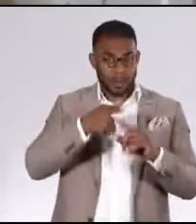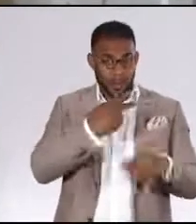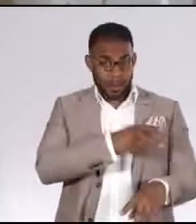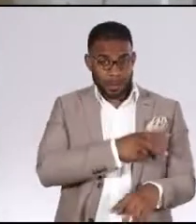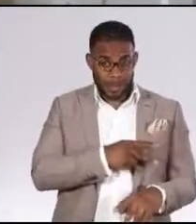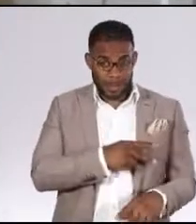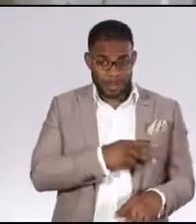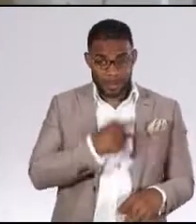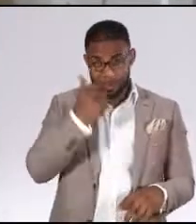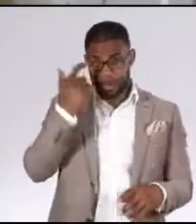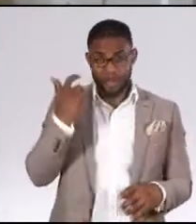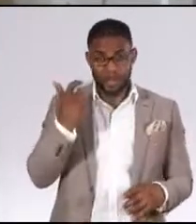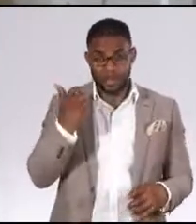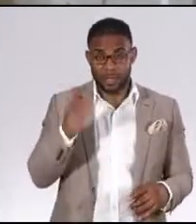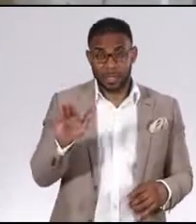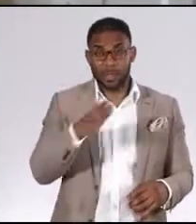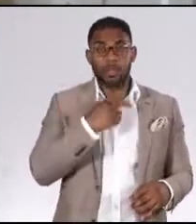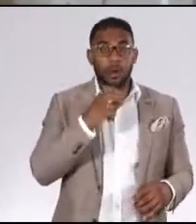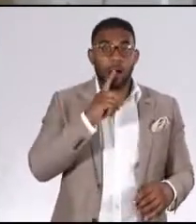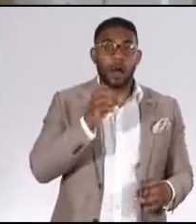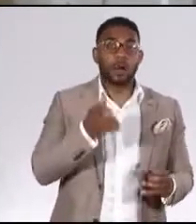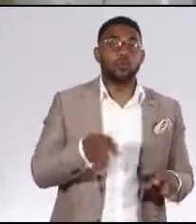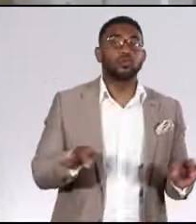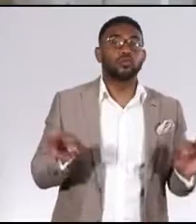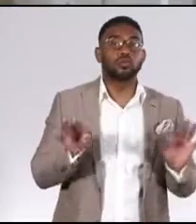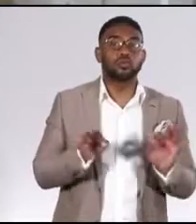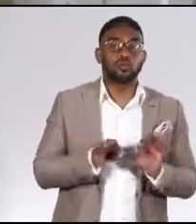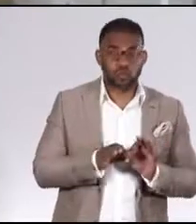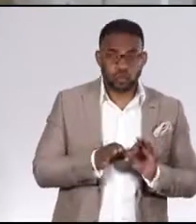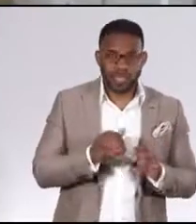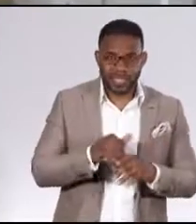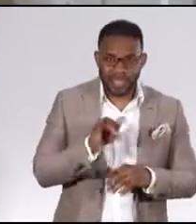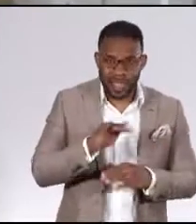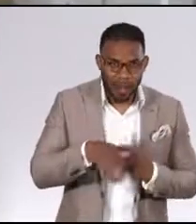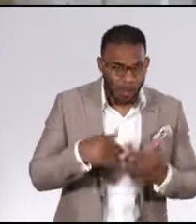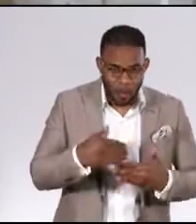because their voices are so critical in that whole process of how we